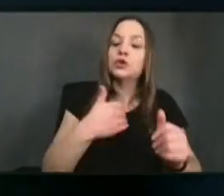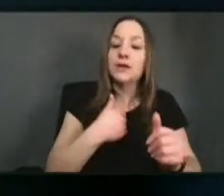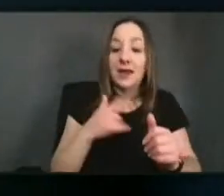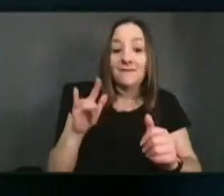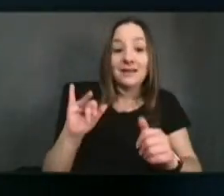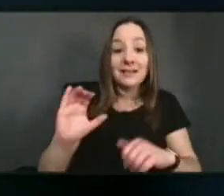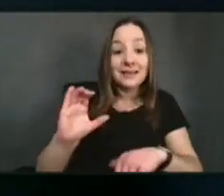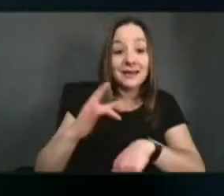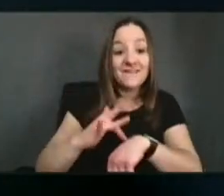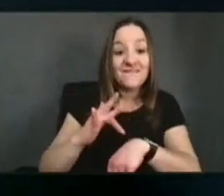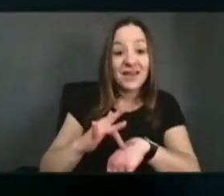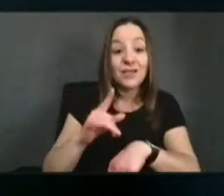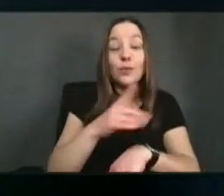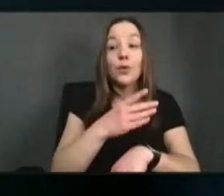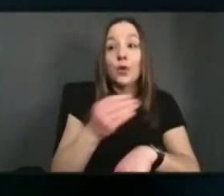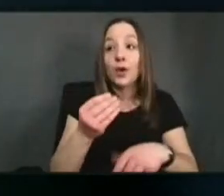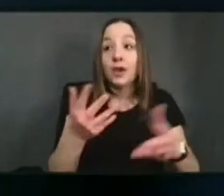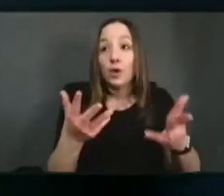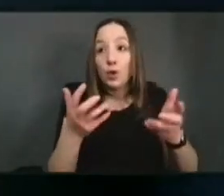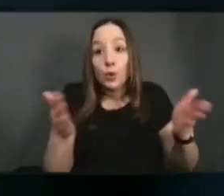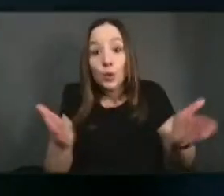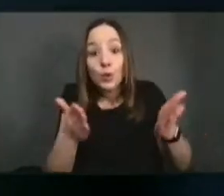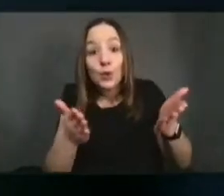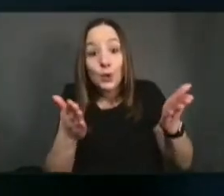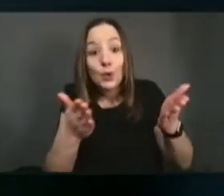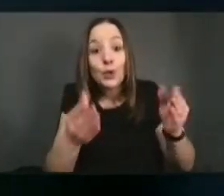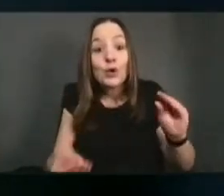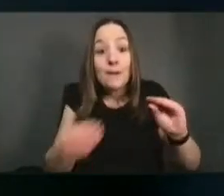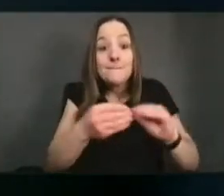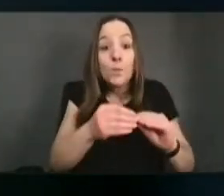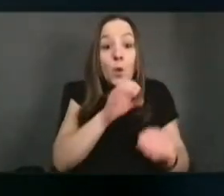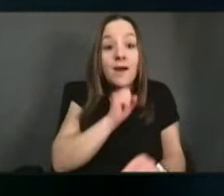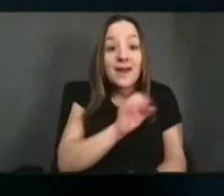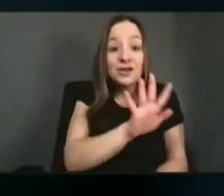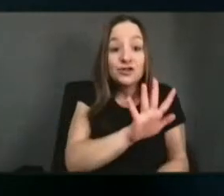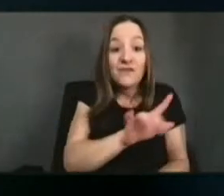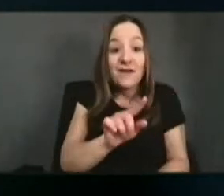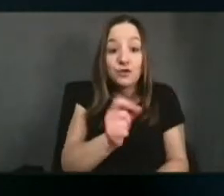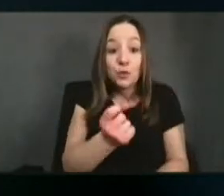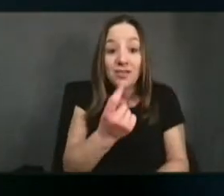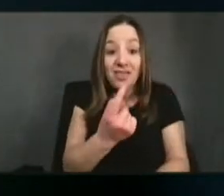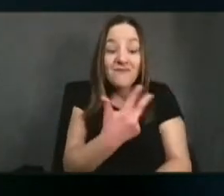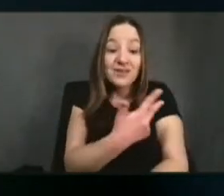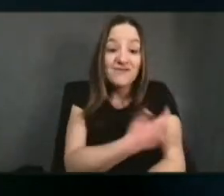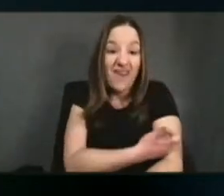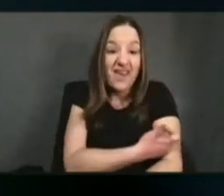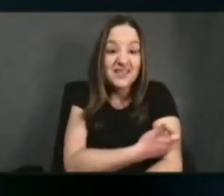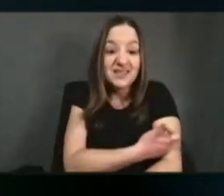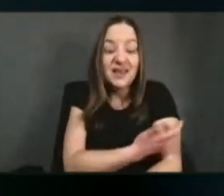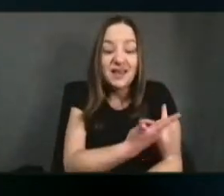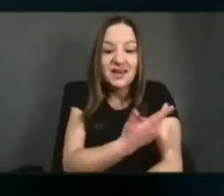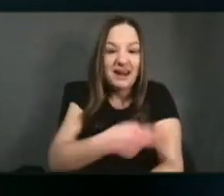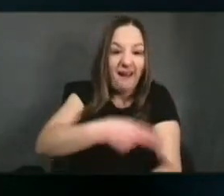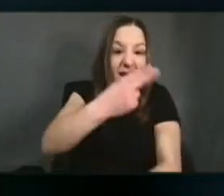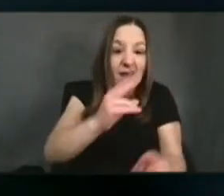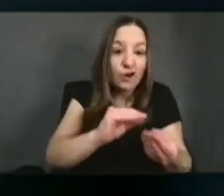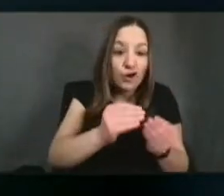offer these clinics and we continue to try to move the needle on not only getting our 5 to 11 year olds vaccinated at